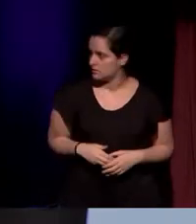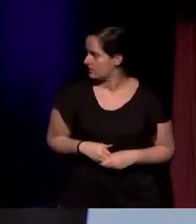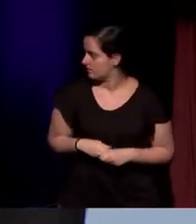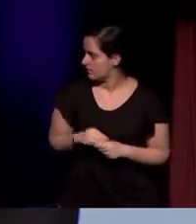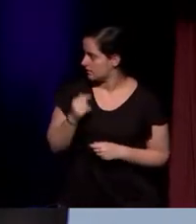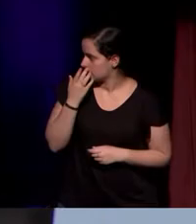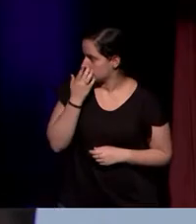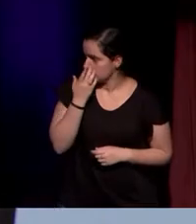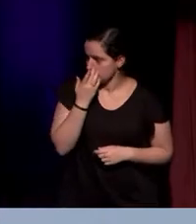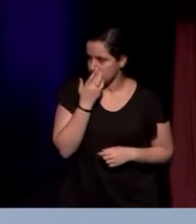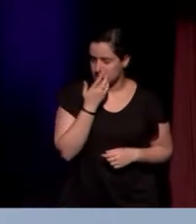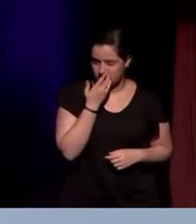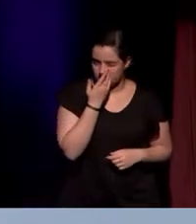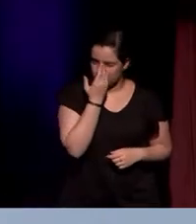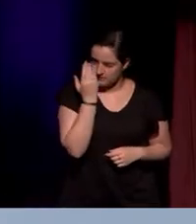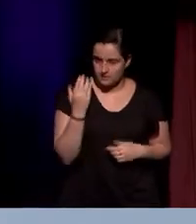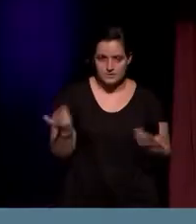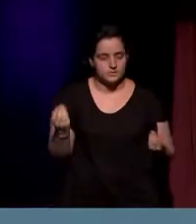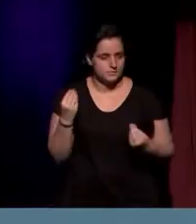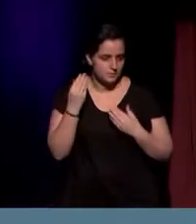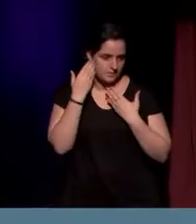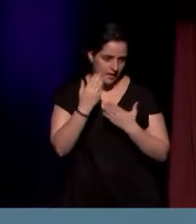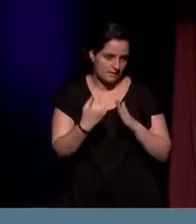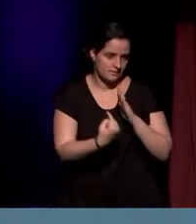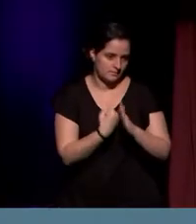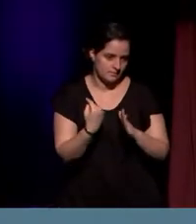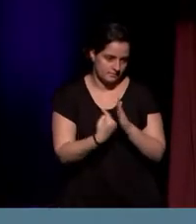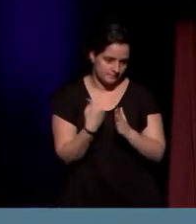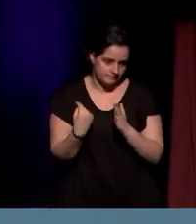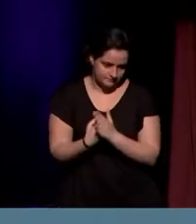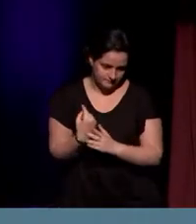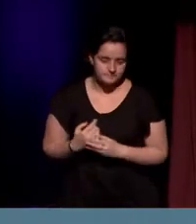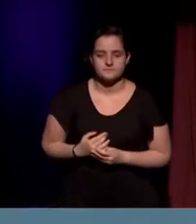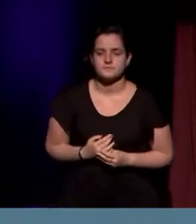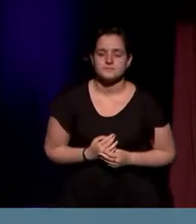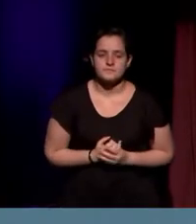Can I start. Okay, thank you very much for the questions.